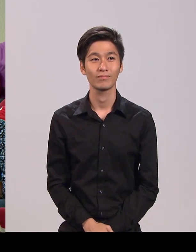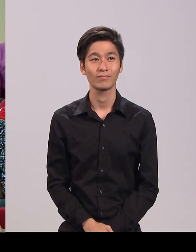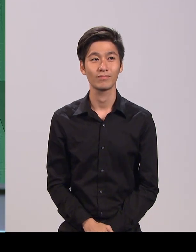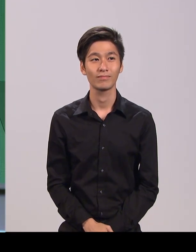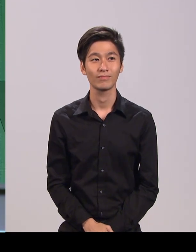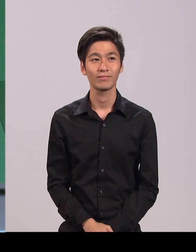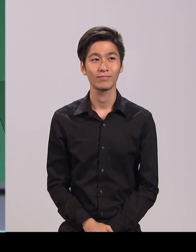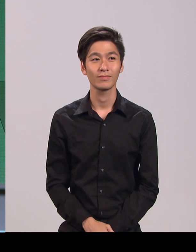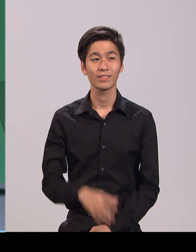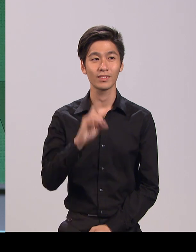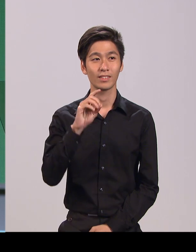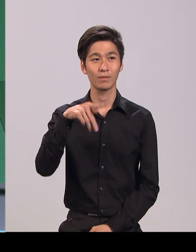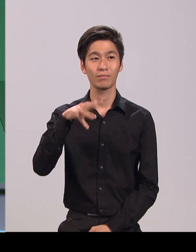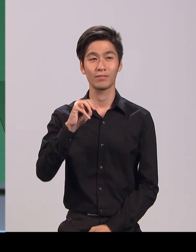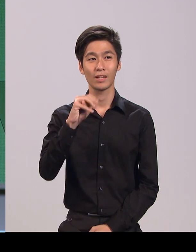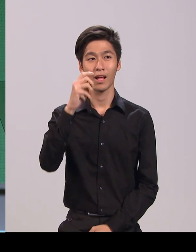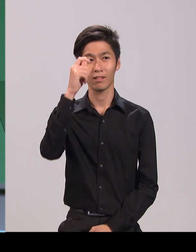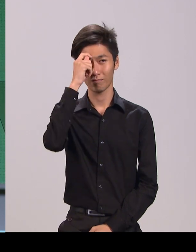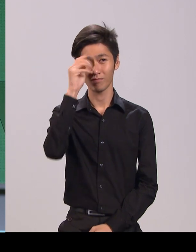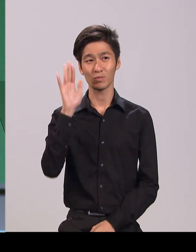DPM Tharman will stop covering as Acting Minister.